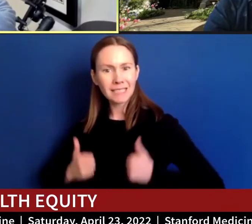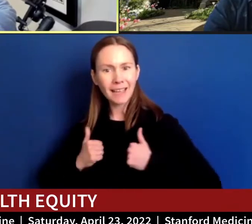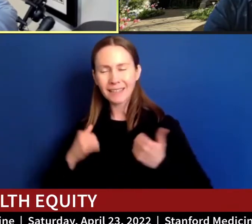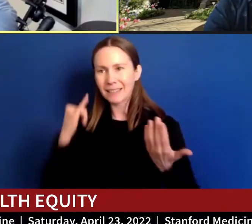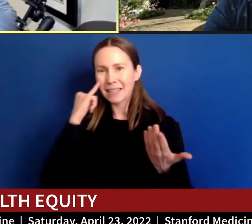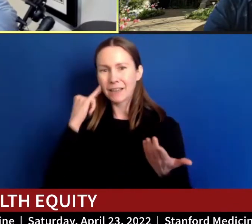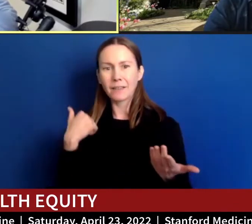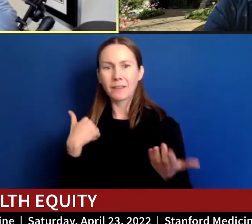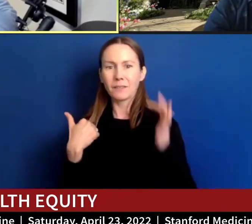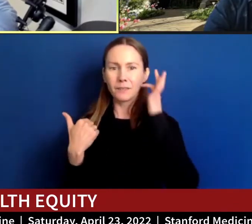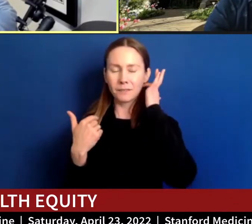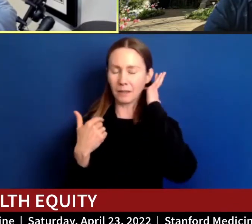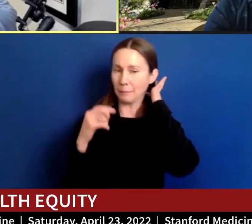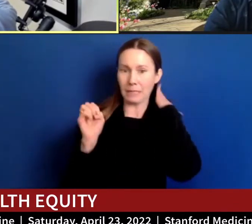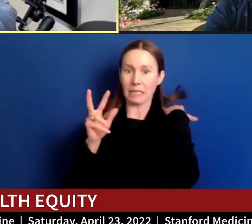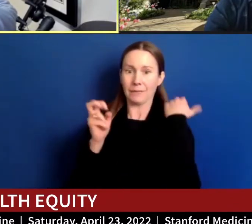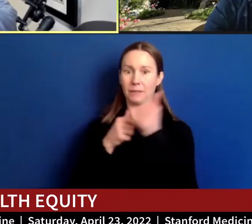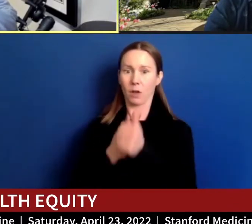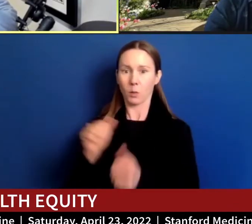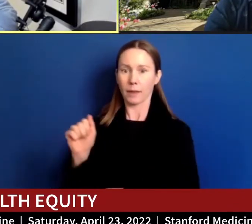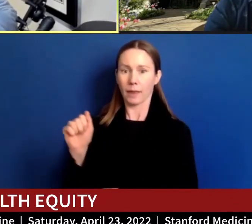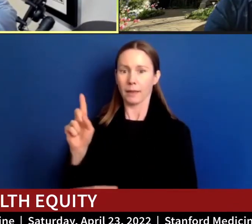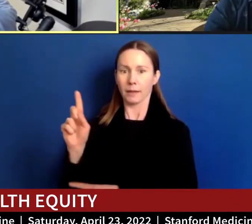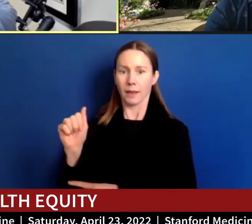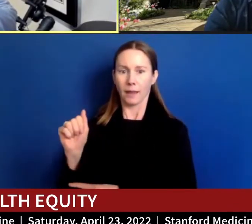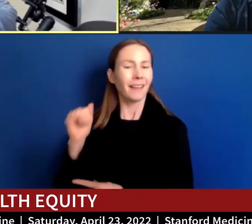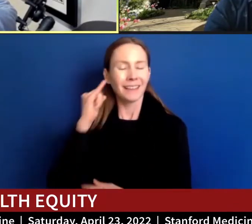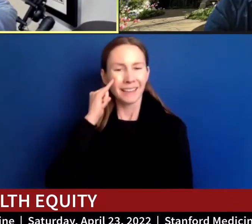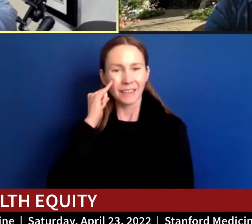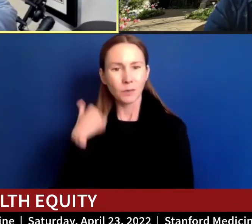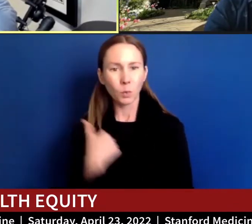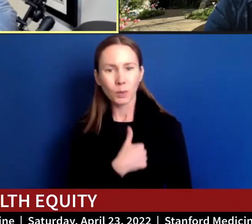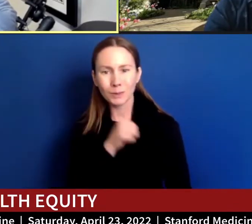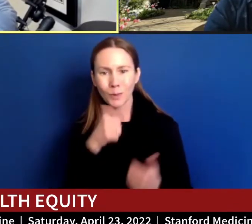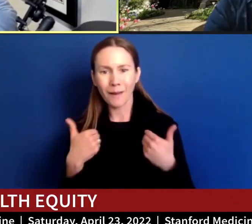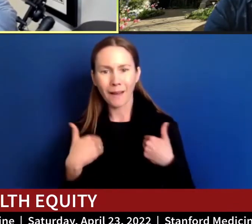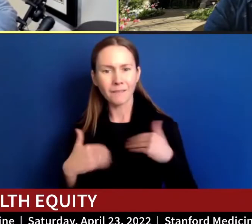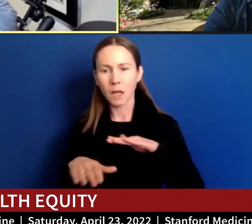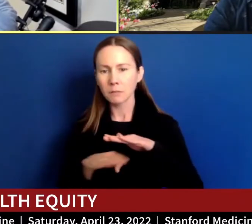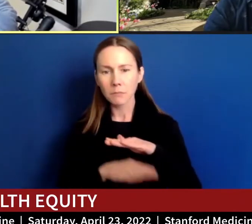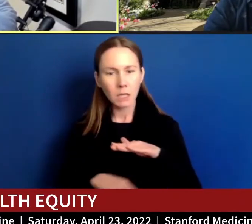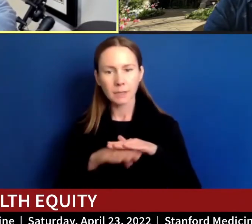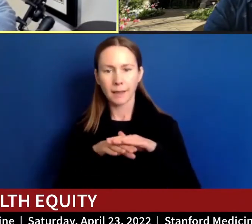Americans with Disabilities Act, if we don't have our basic access to health.